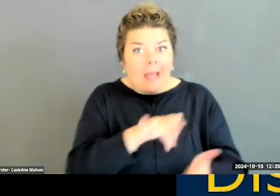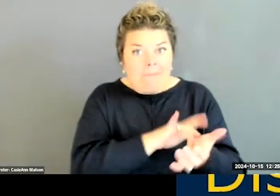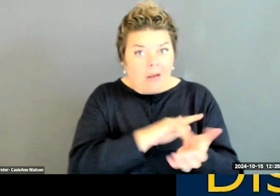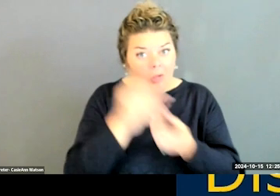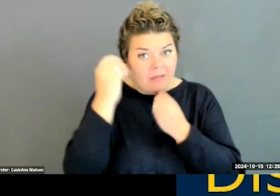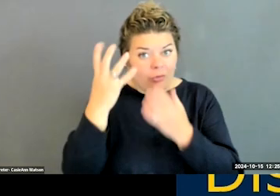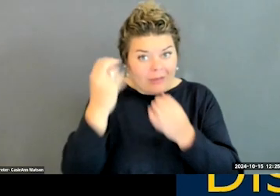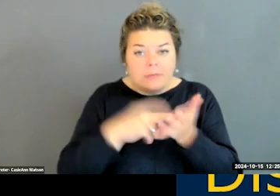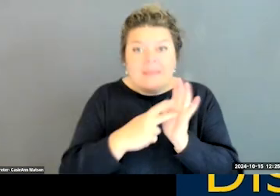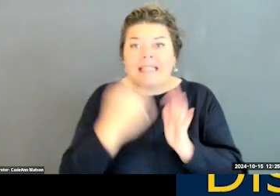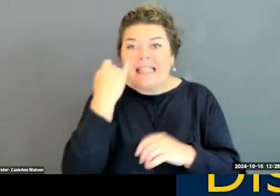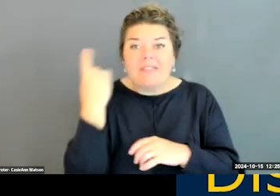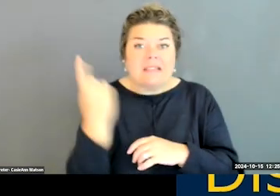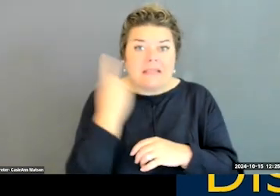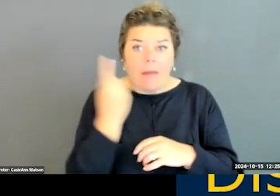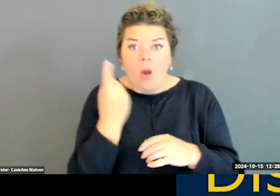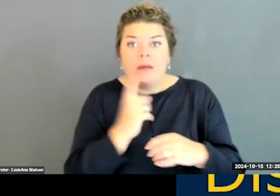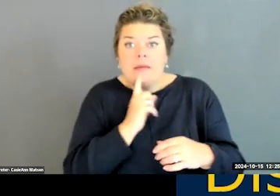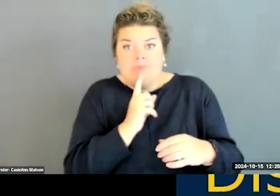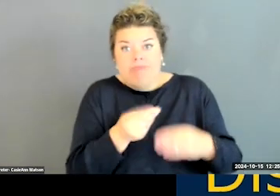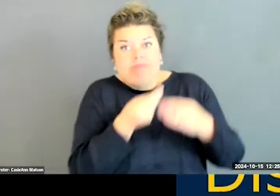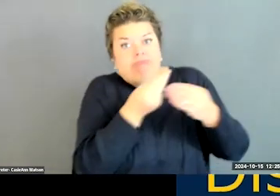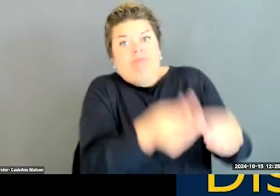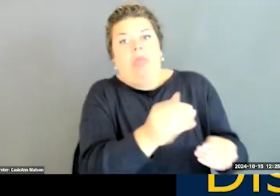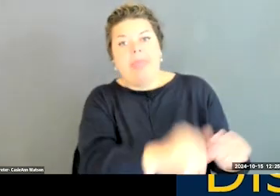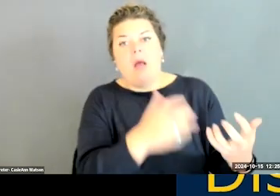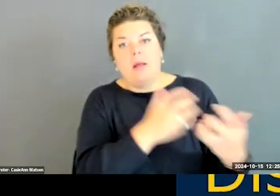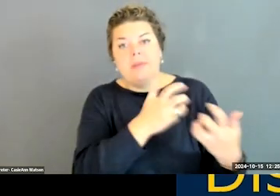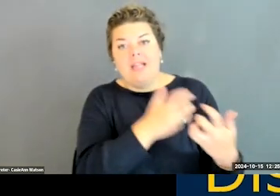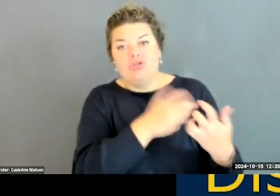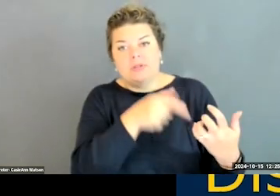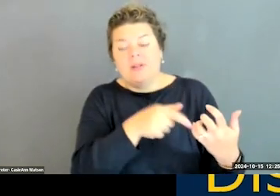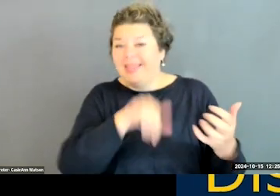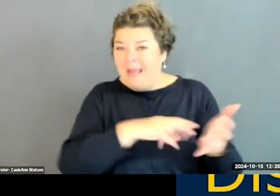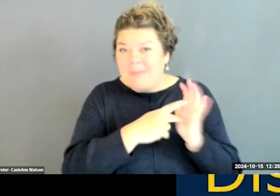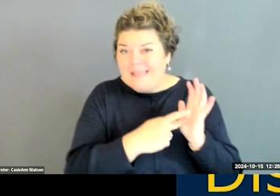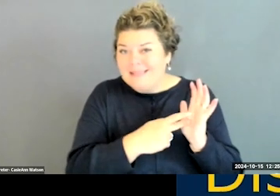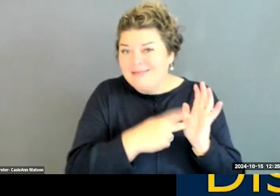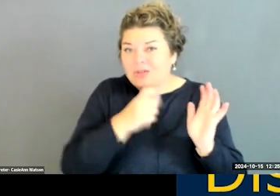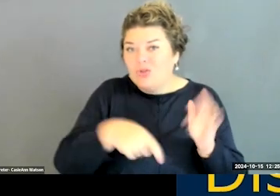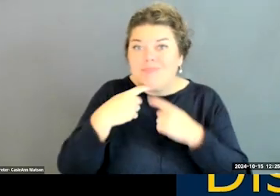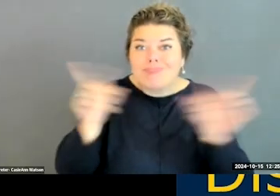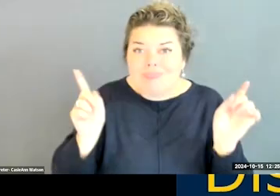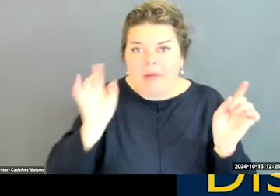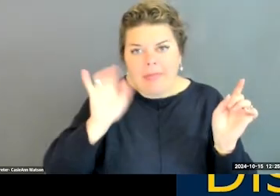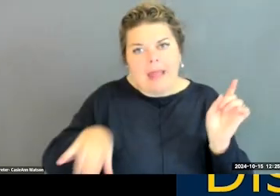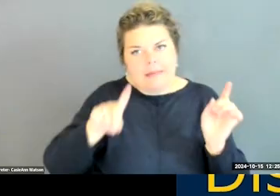that someone is being provided an accommodation, 'cause that is disclosing that person's disability information.